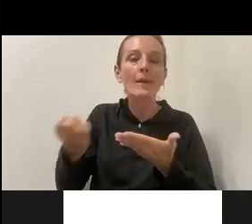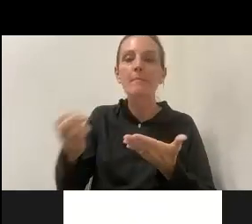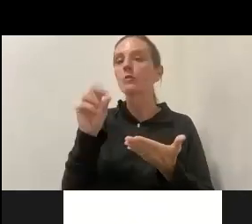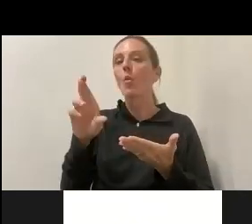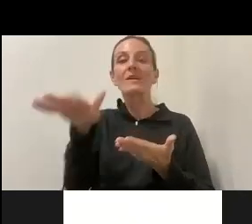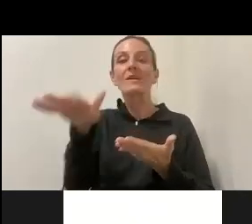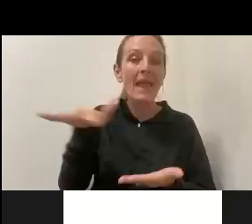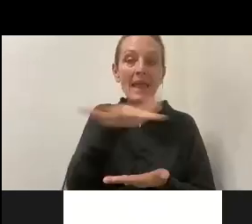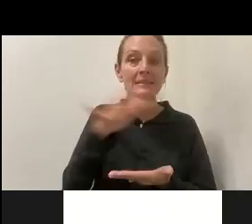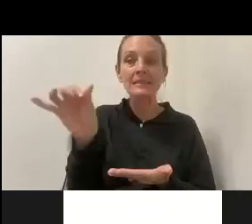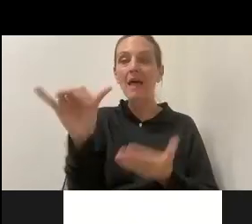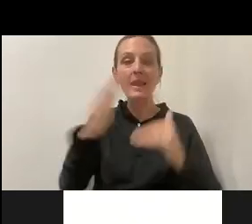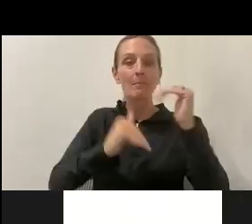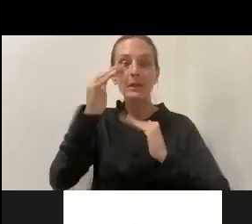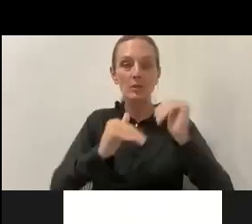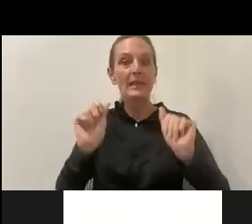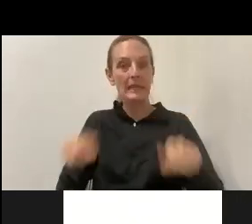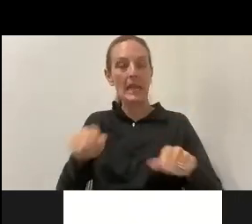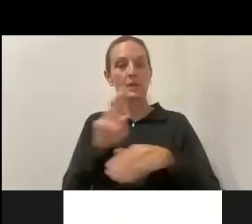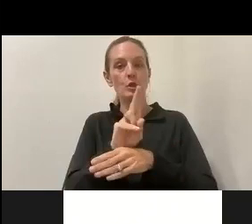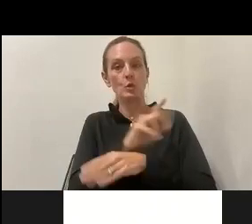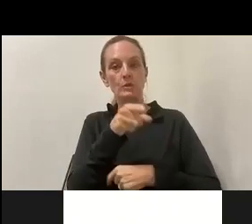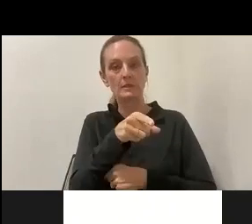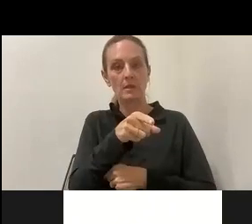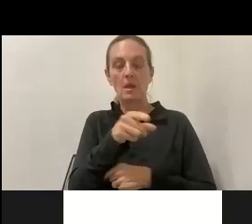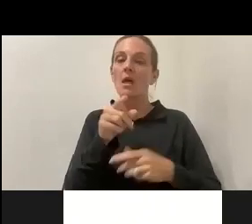like a building and that sort of thing, and these are important things to consider when you are